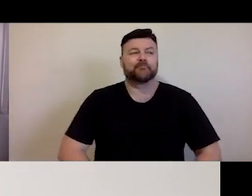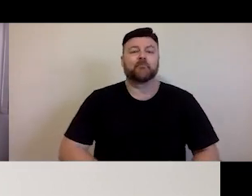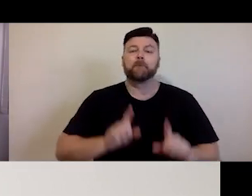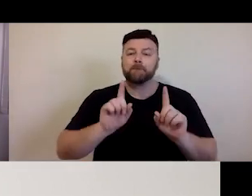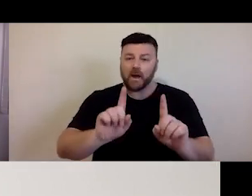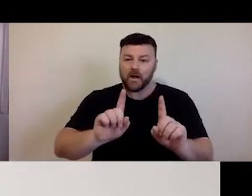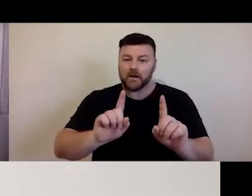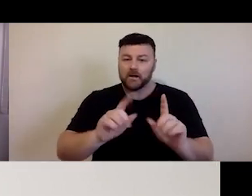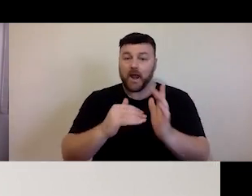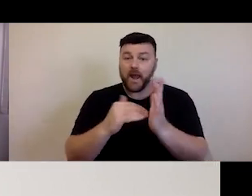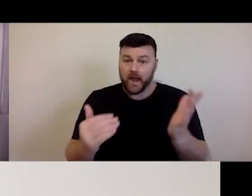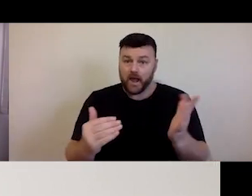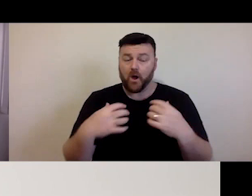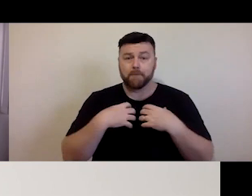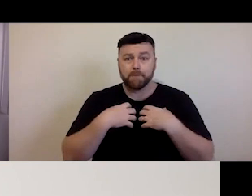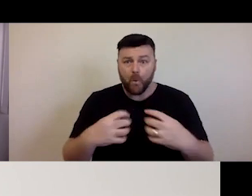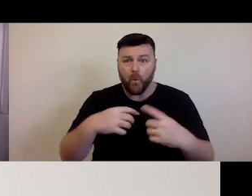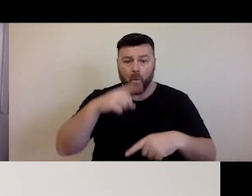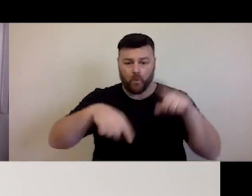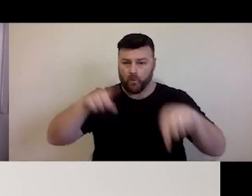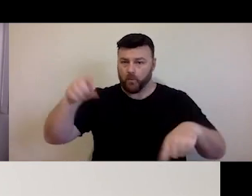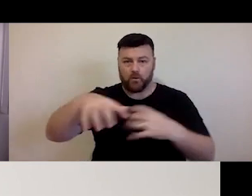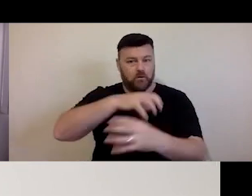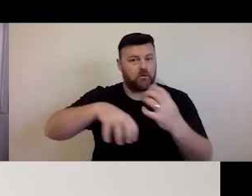intersectional than previous generations could ever comprehend.